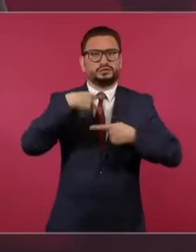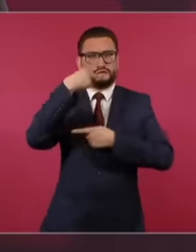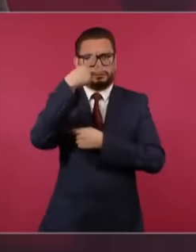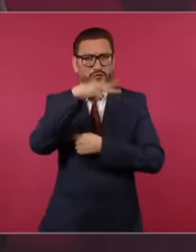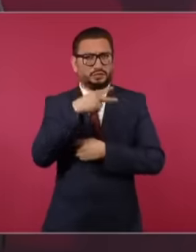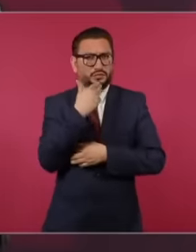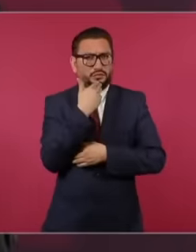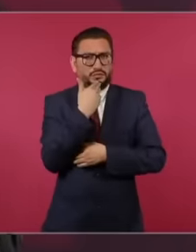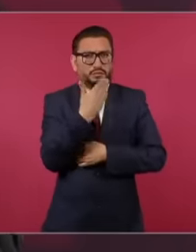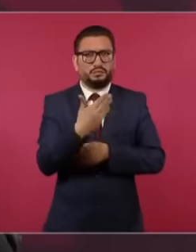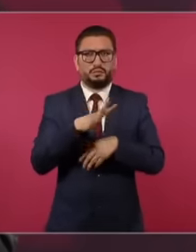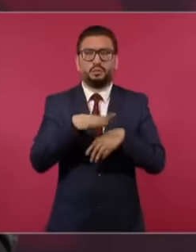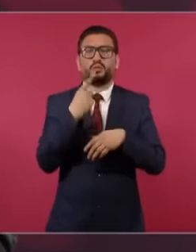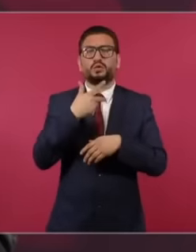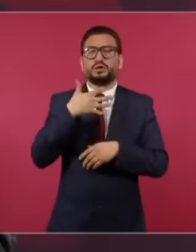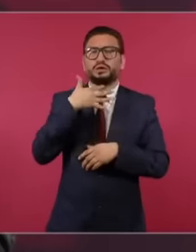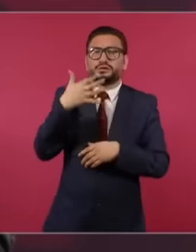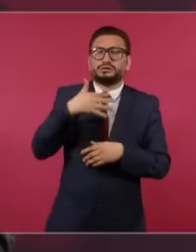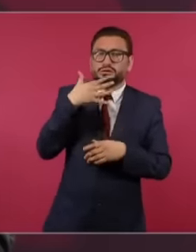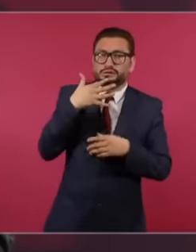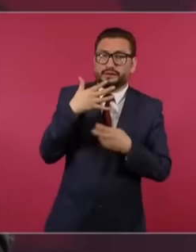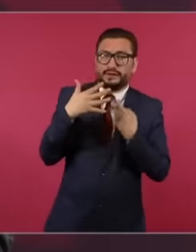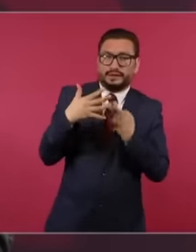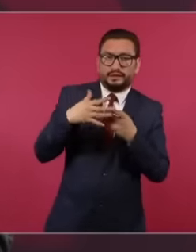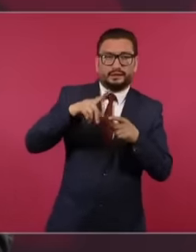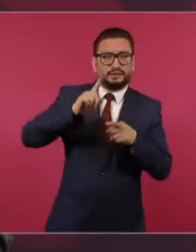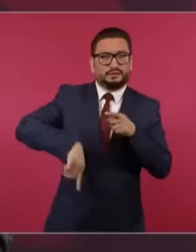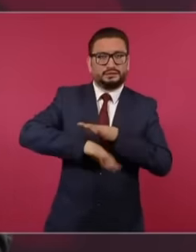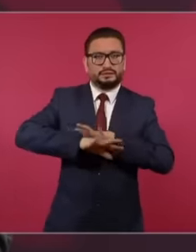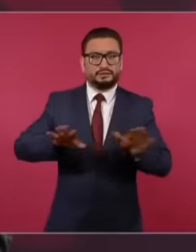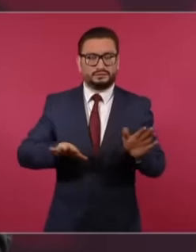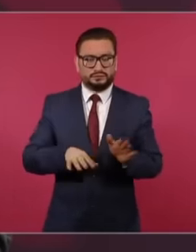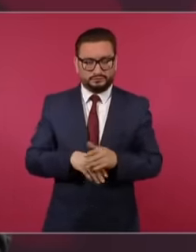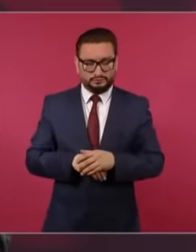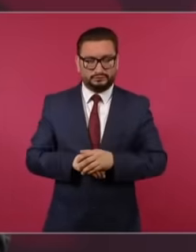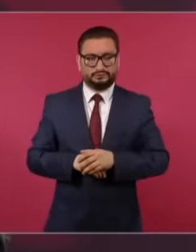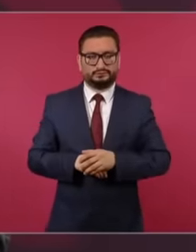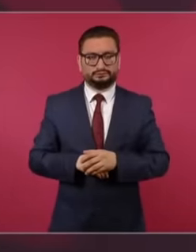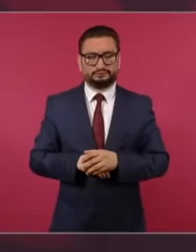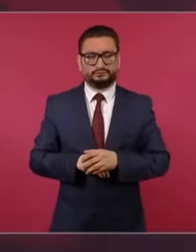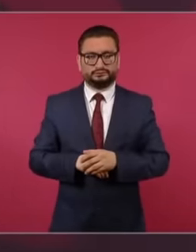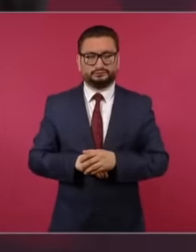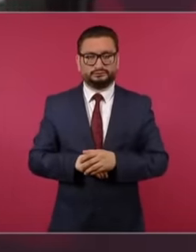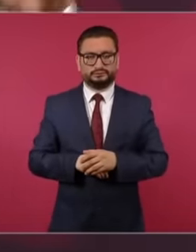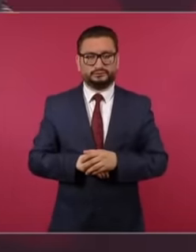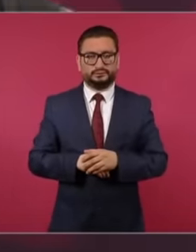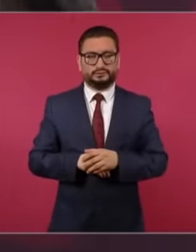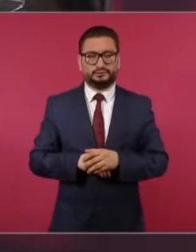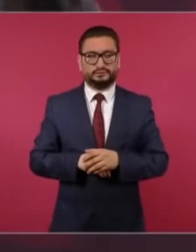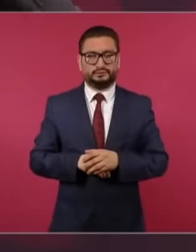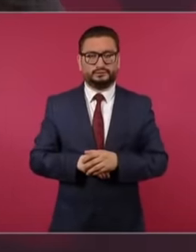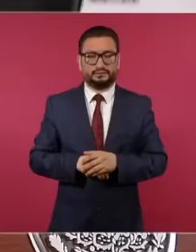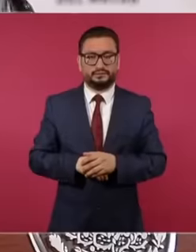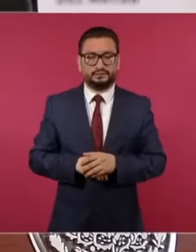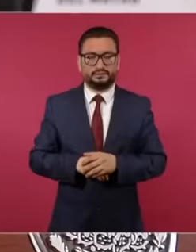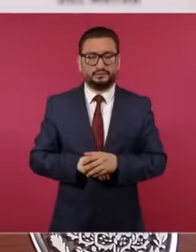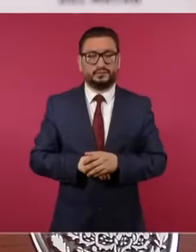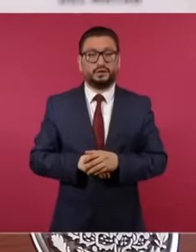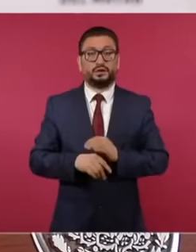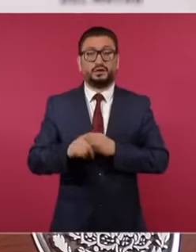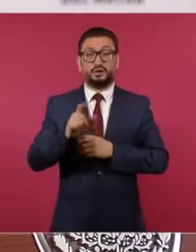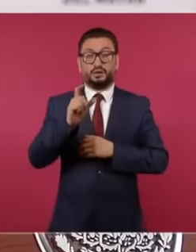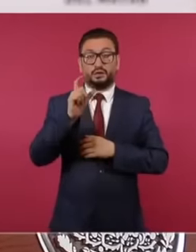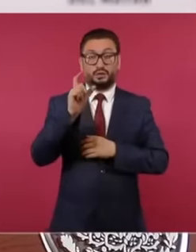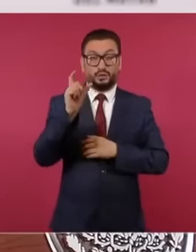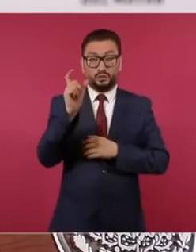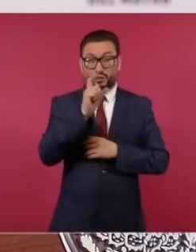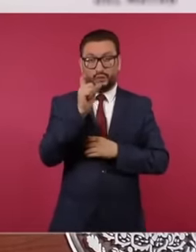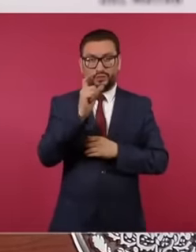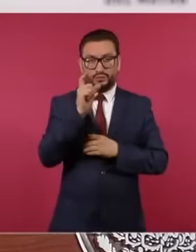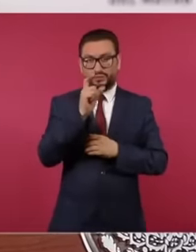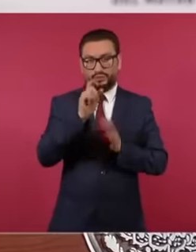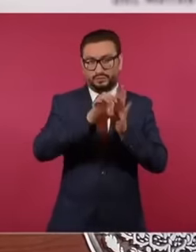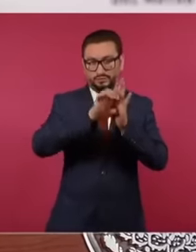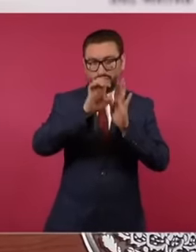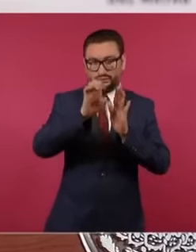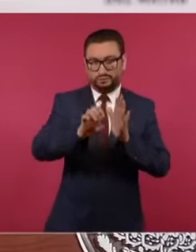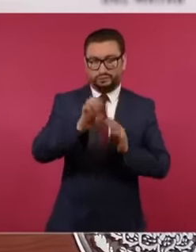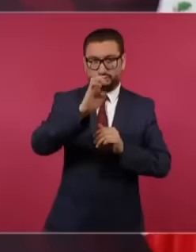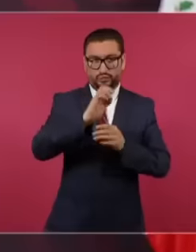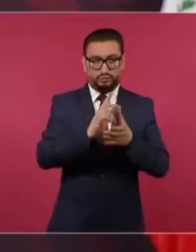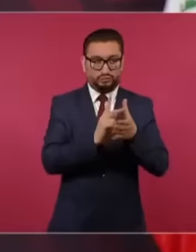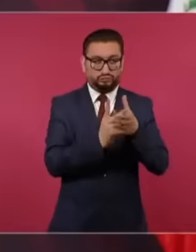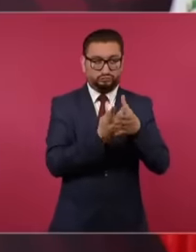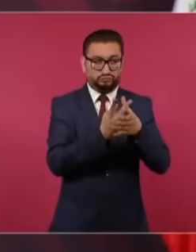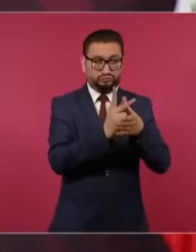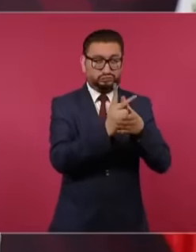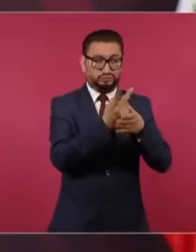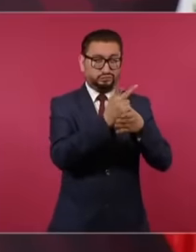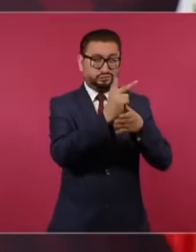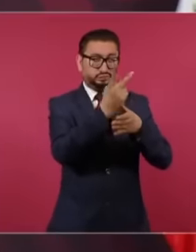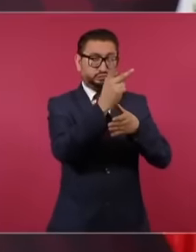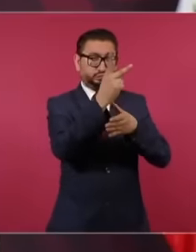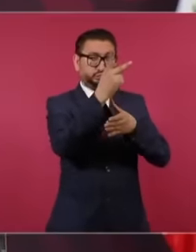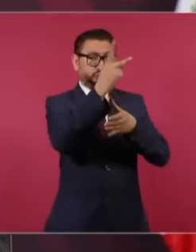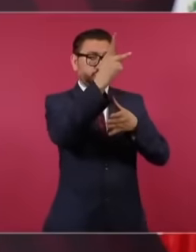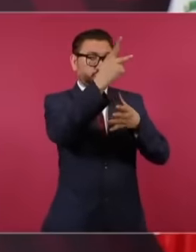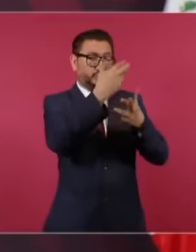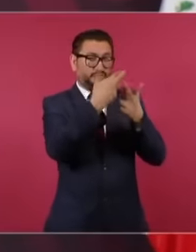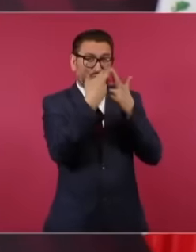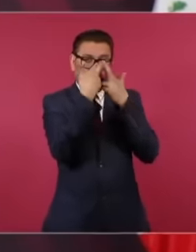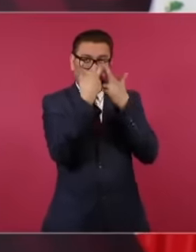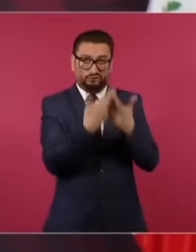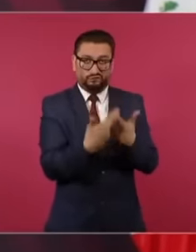corruption, it means that when the cornfield is doing well, it is enough for even the bird, and many already